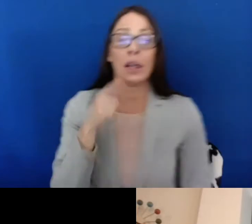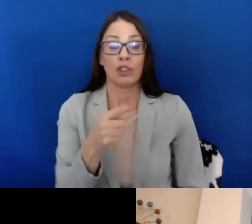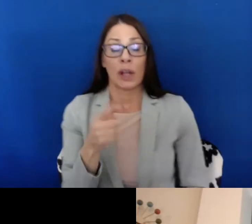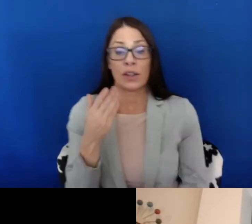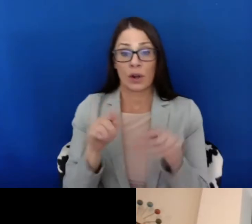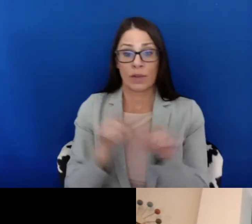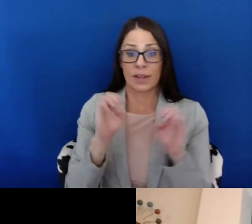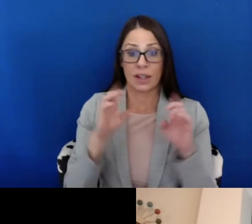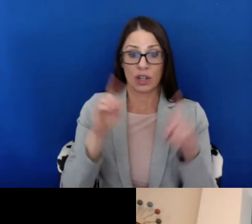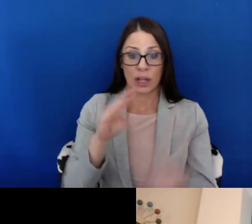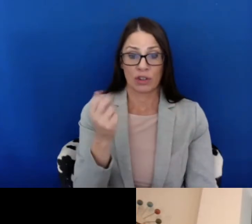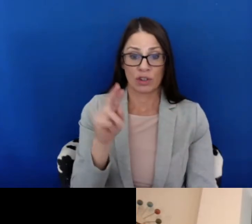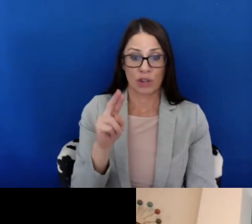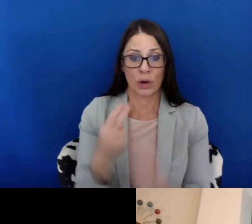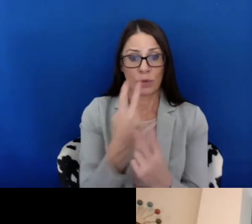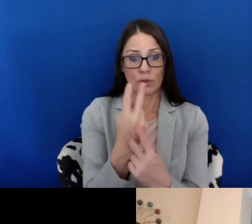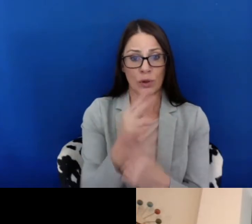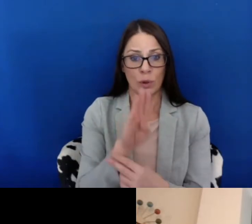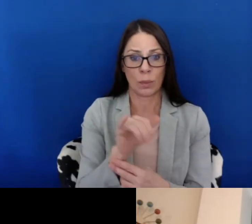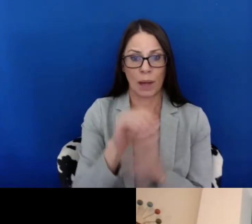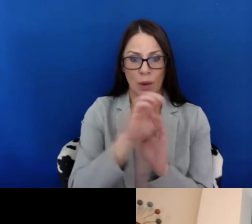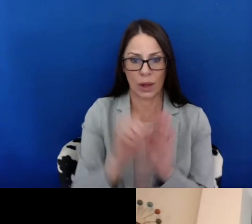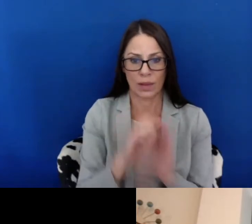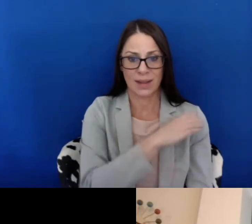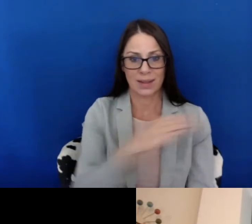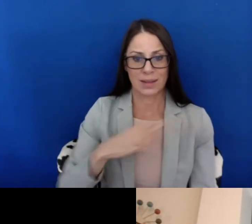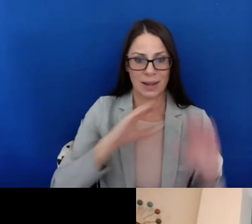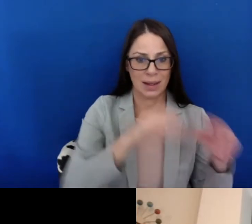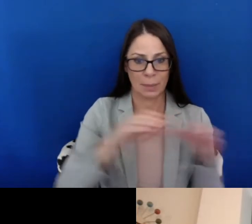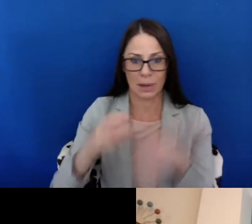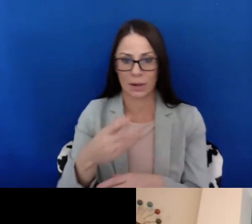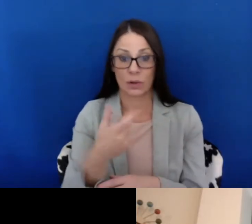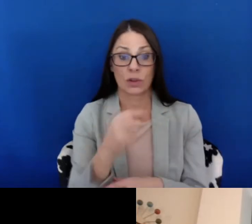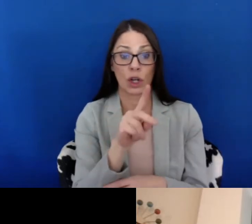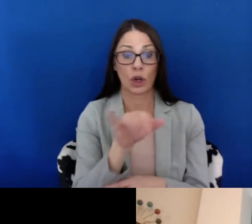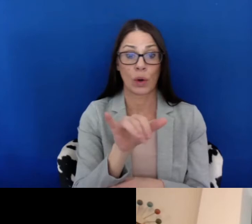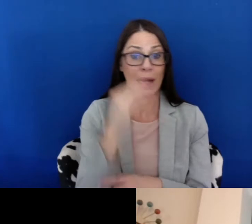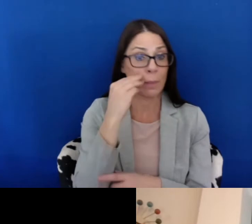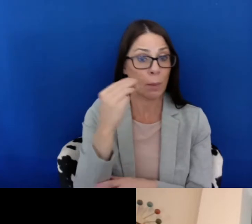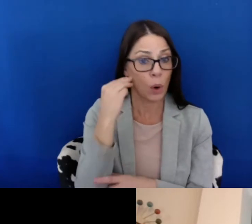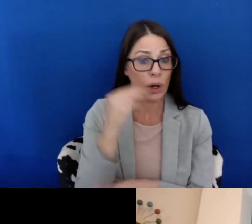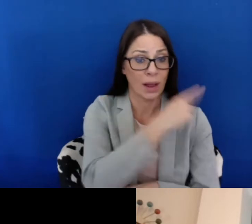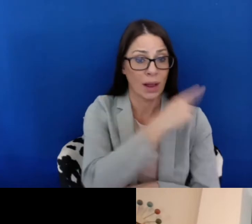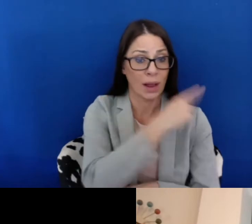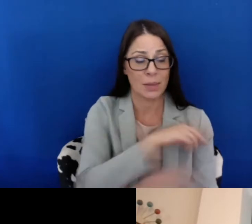of two bioethics committees at Grady Memorial Hospital, and at Emory University Hospital